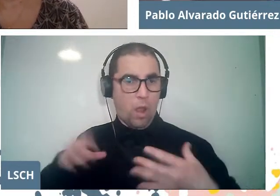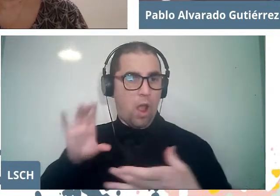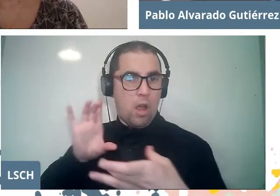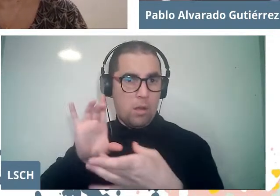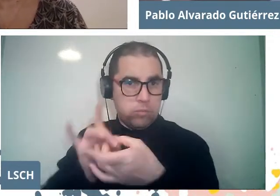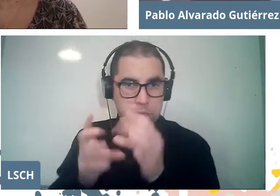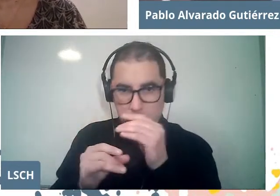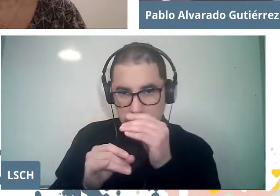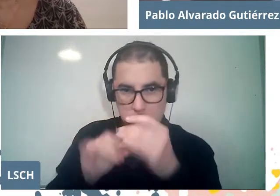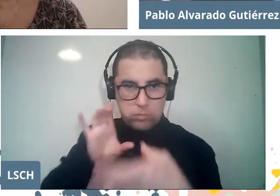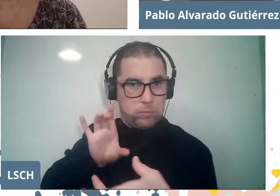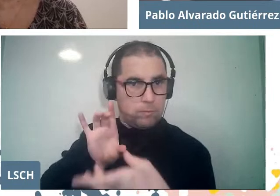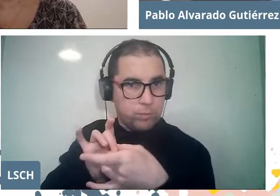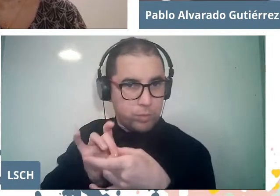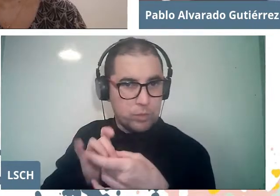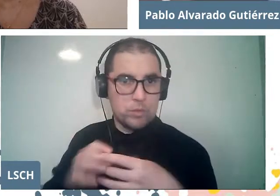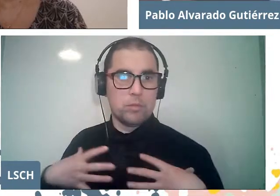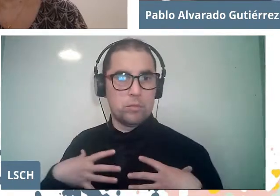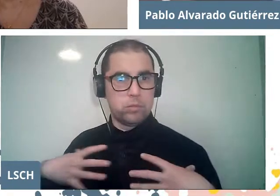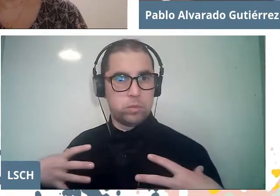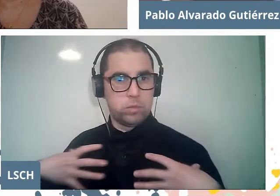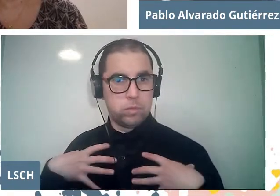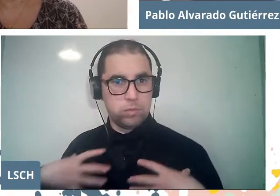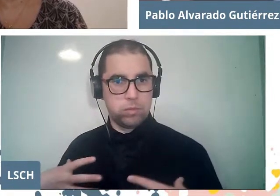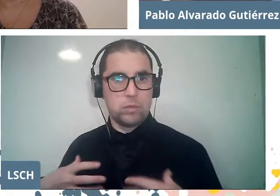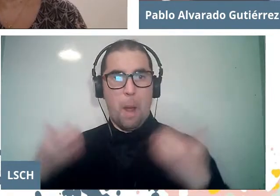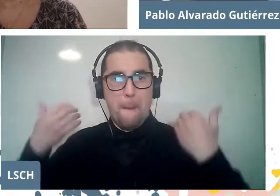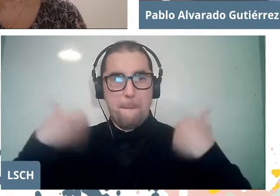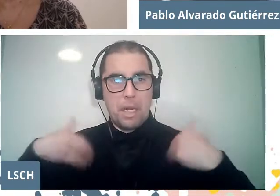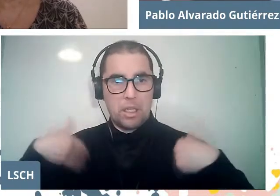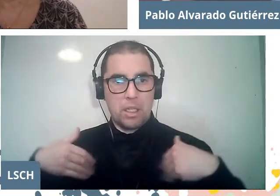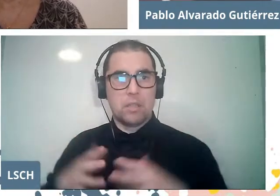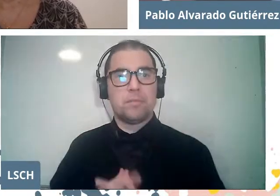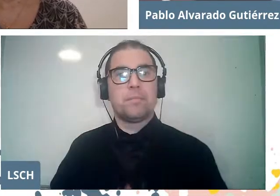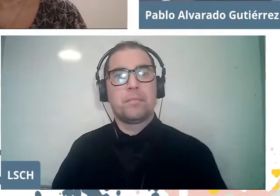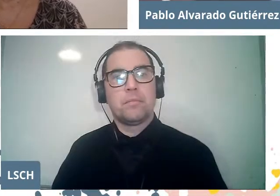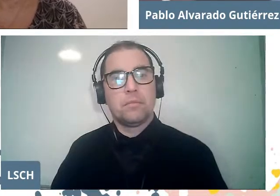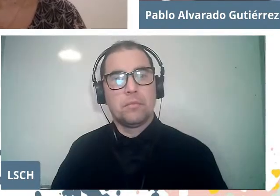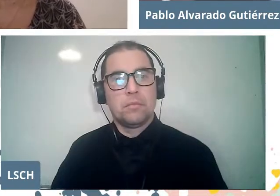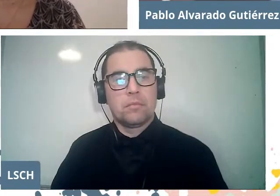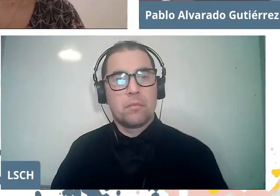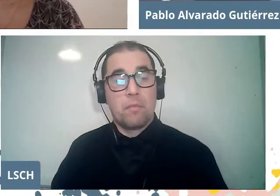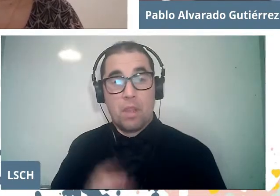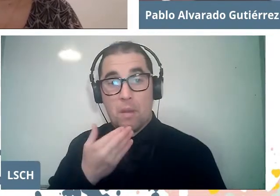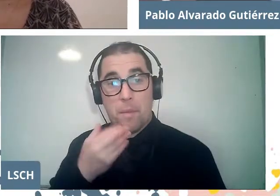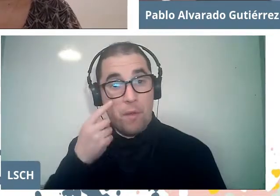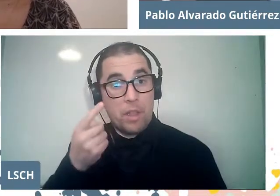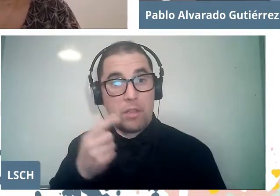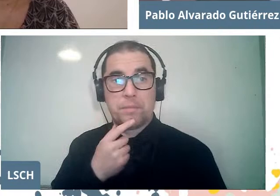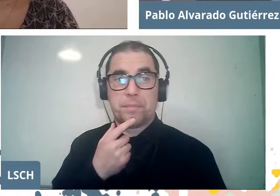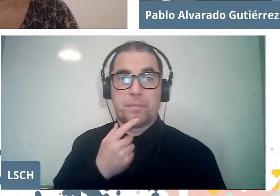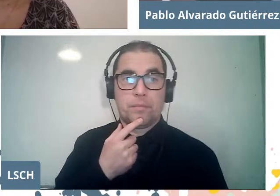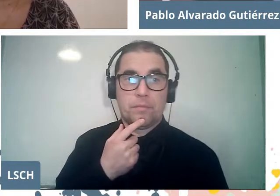Many times it is said that... I've heard it so many times, actually, and it's horrifying,